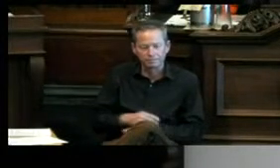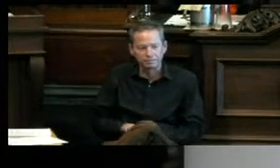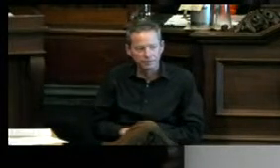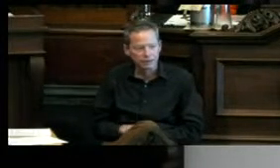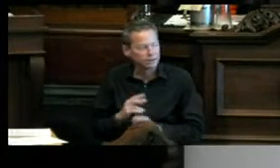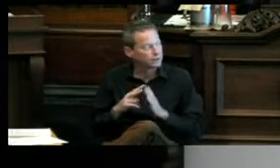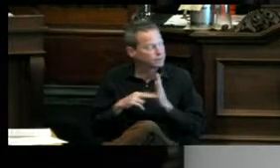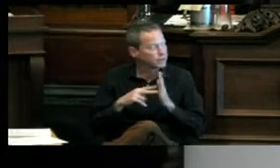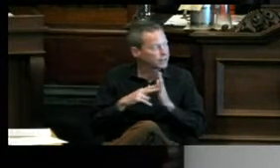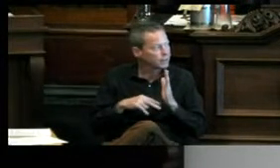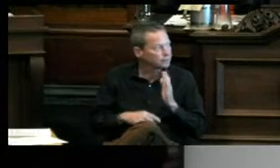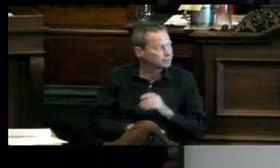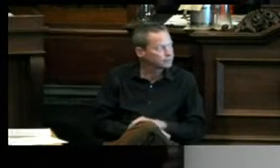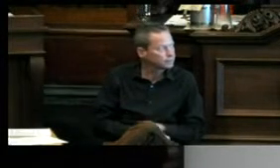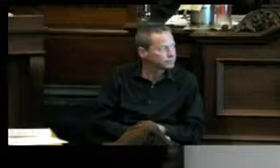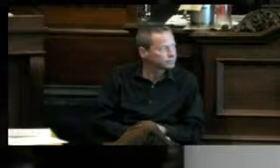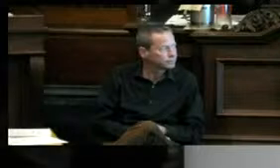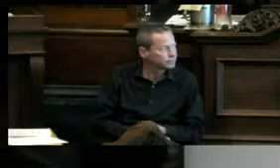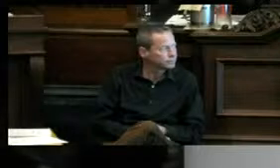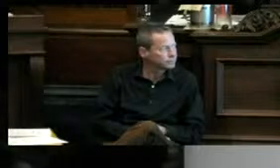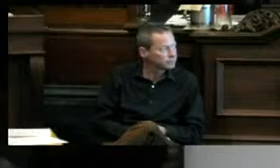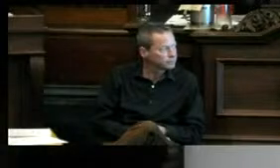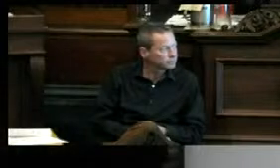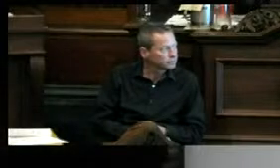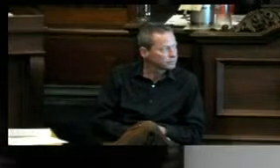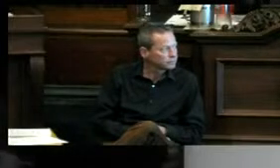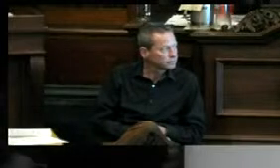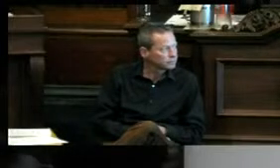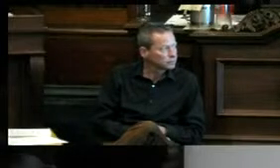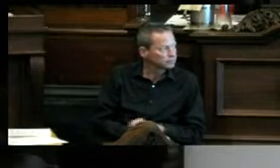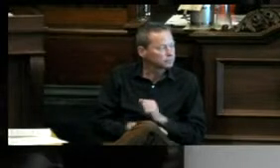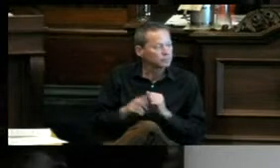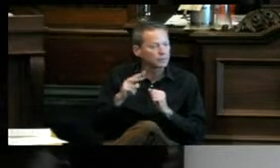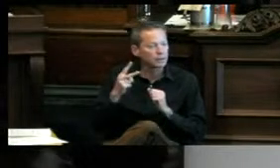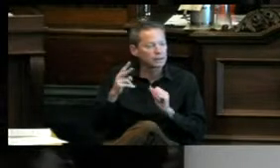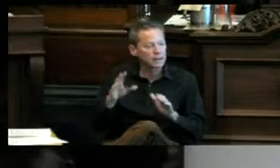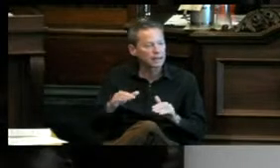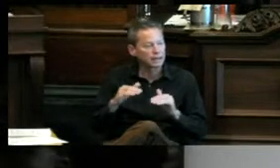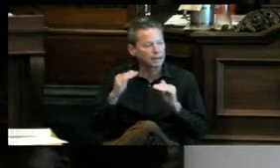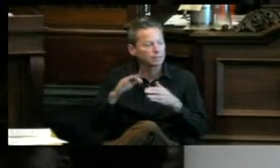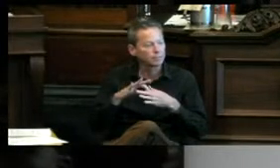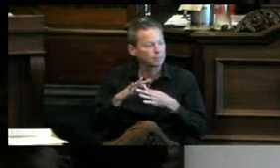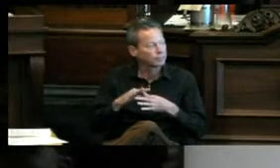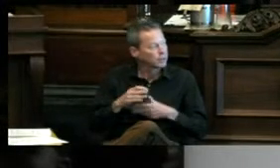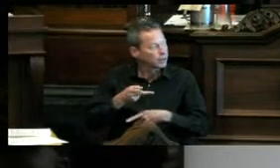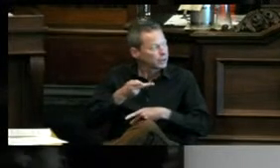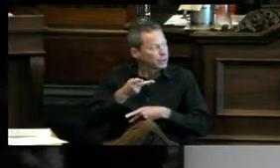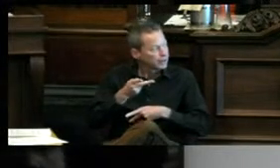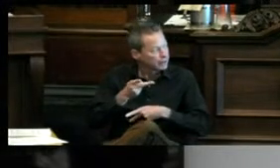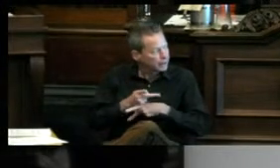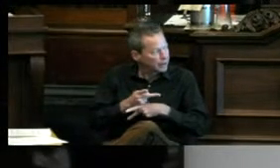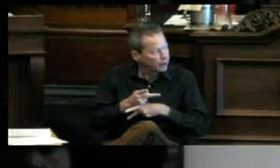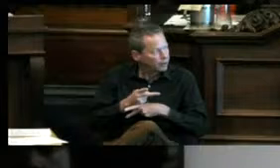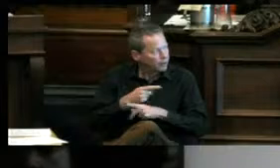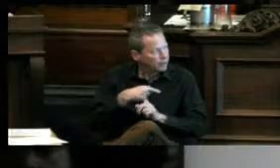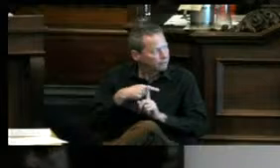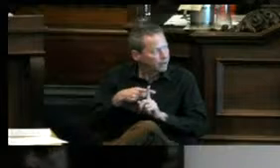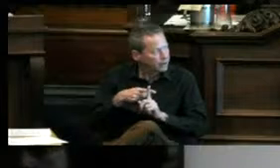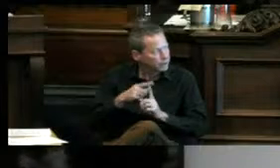Effective January 1st, 2025. The cost avoidance is 2 million